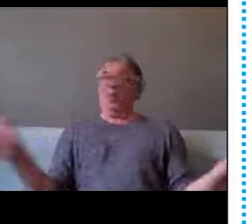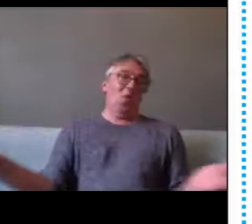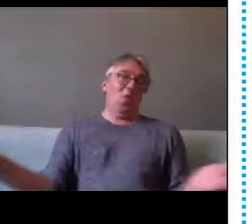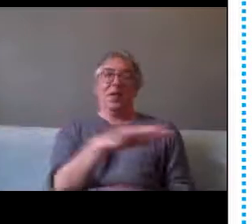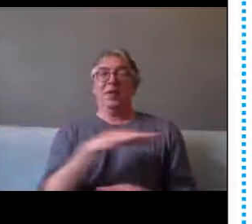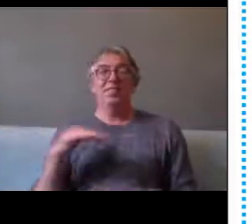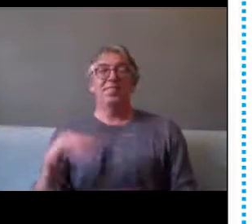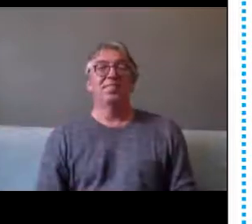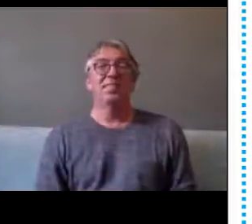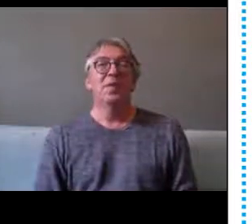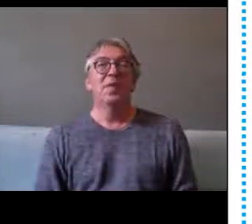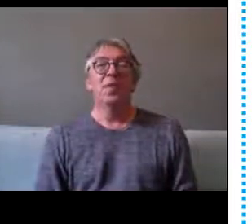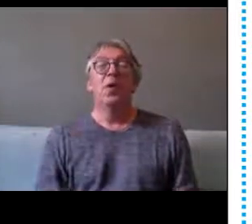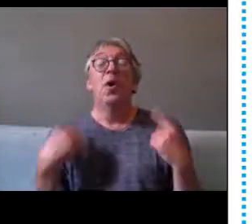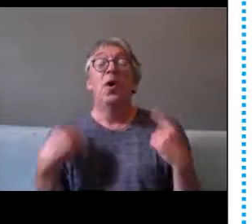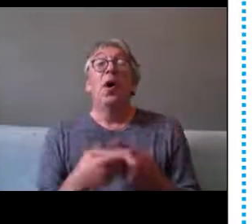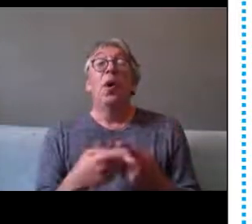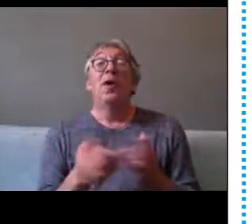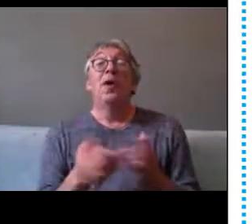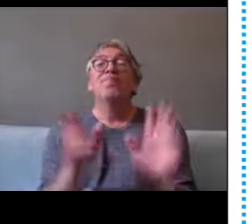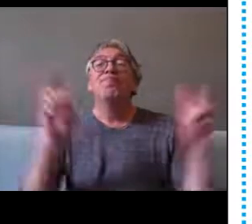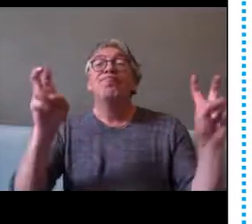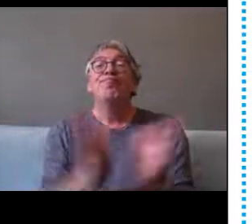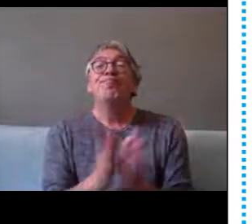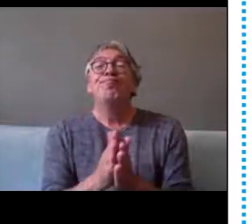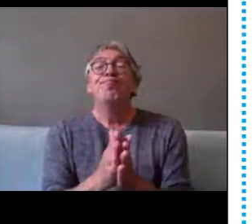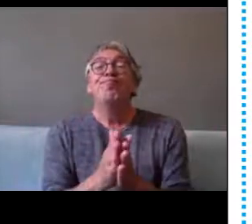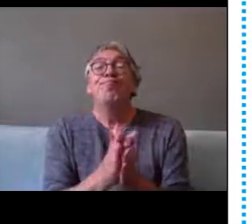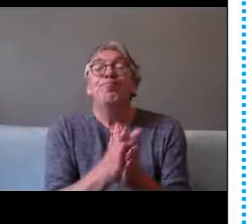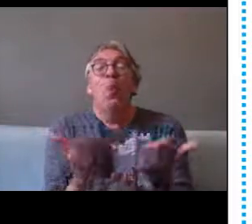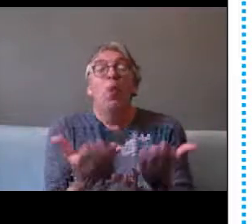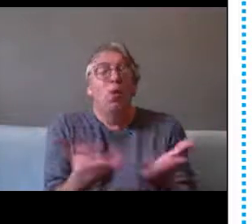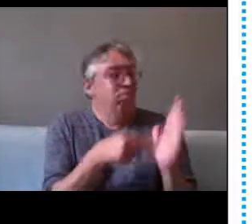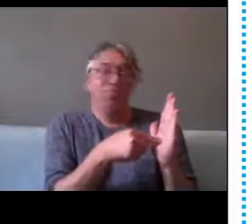This is giving some information about how to do